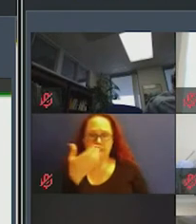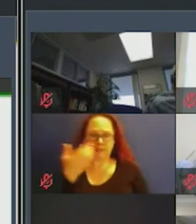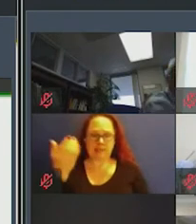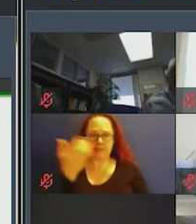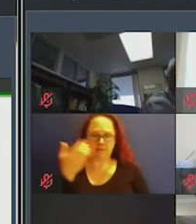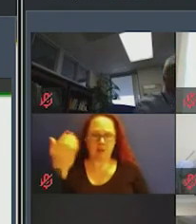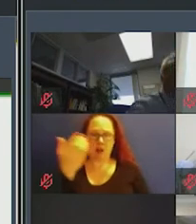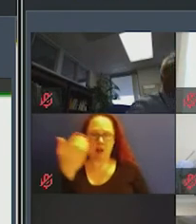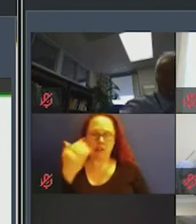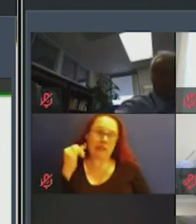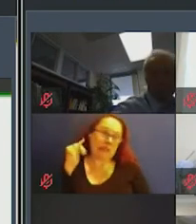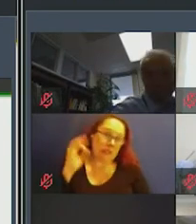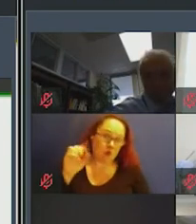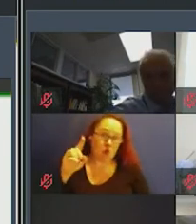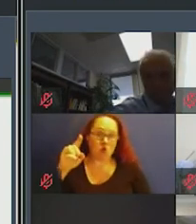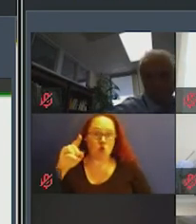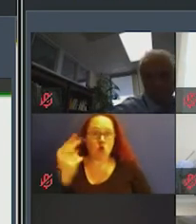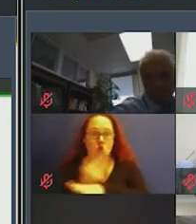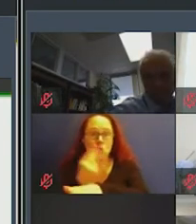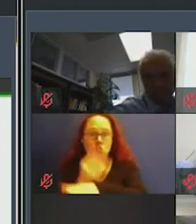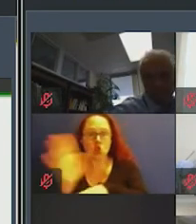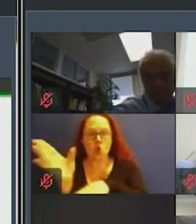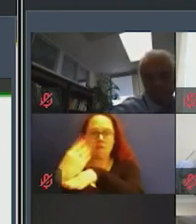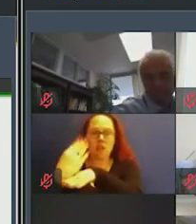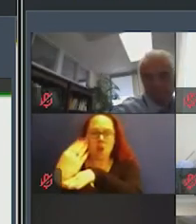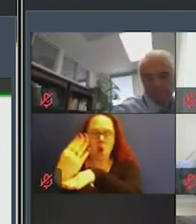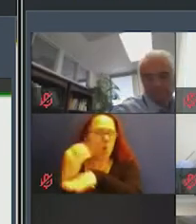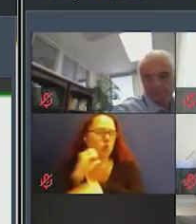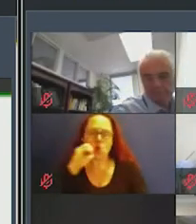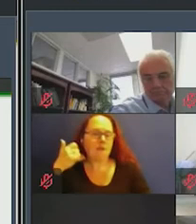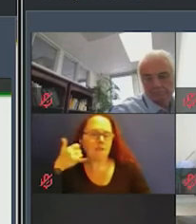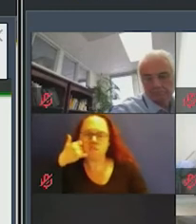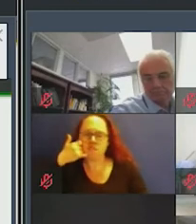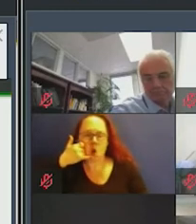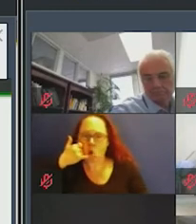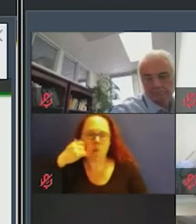if you're using your video, please do not use your phone because that creates feedback.